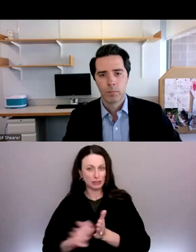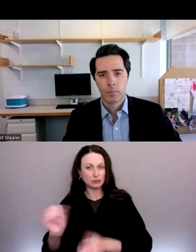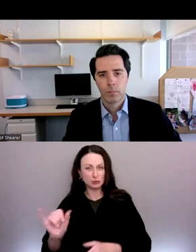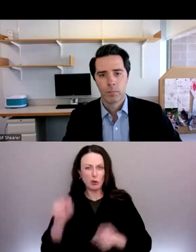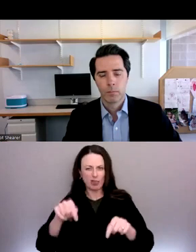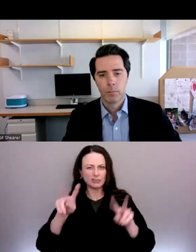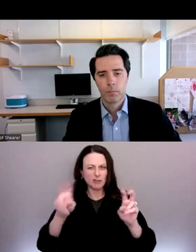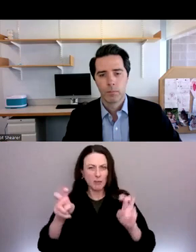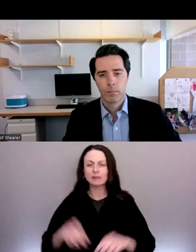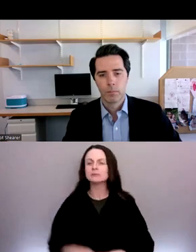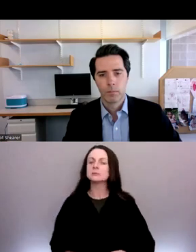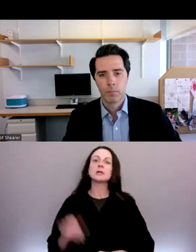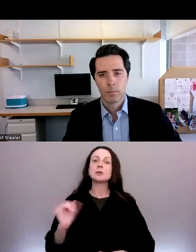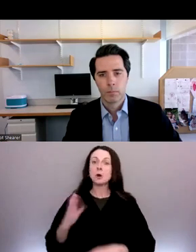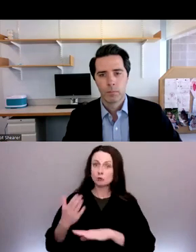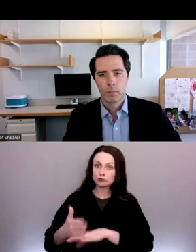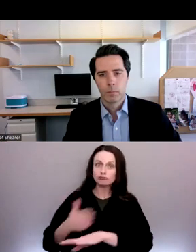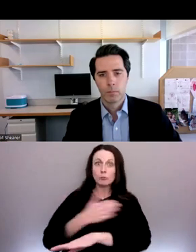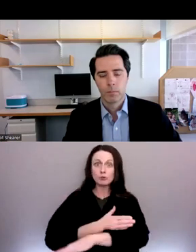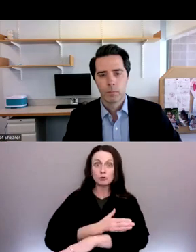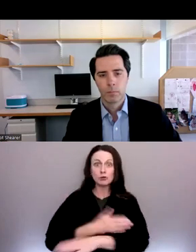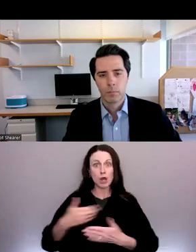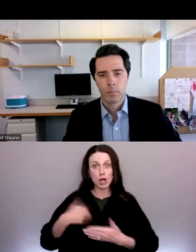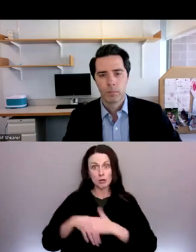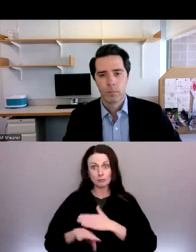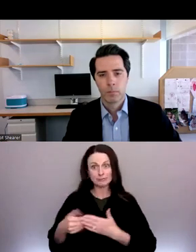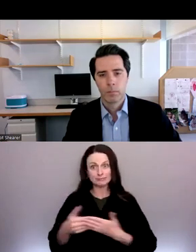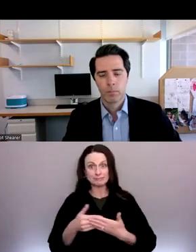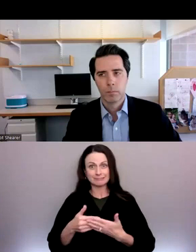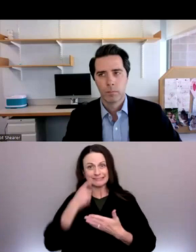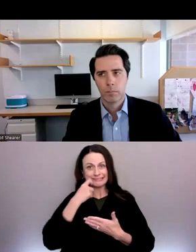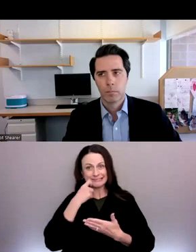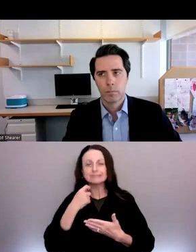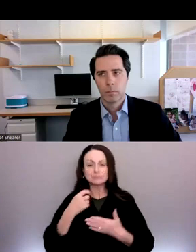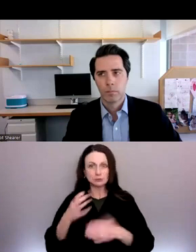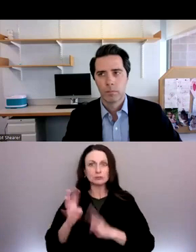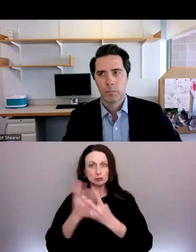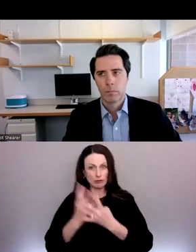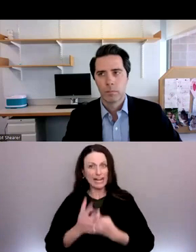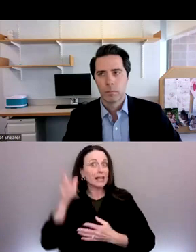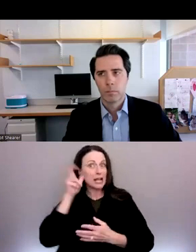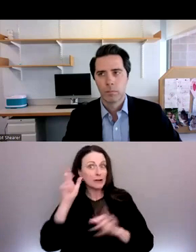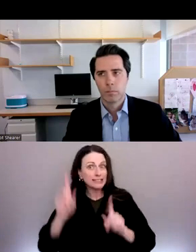newborn hearing screening tests using Technologies and ways to improve